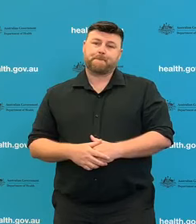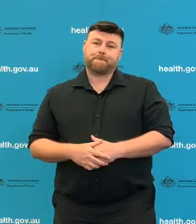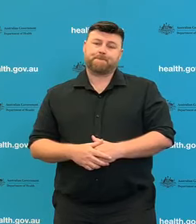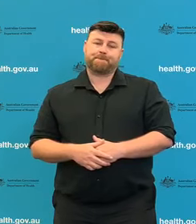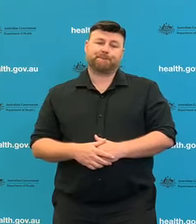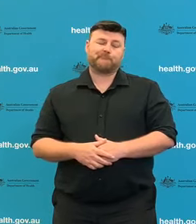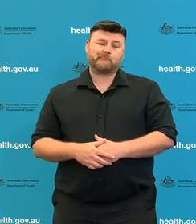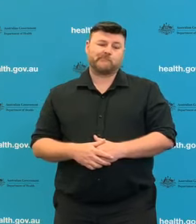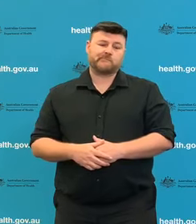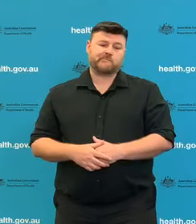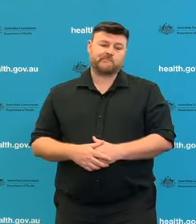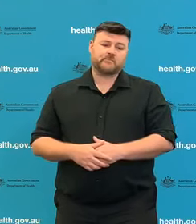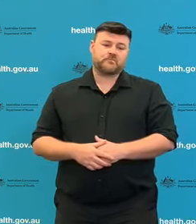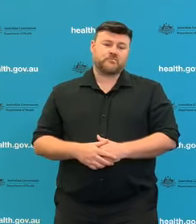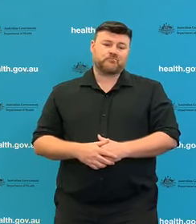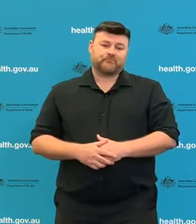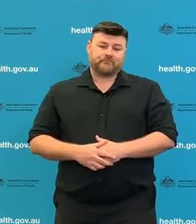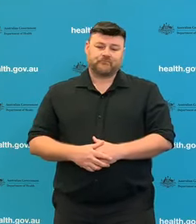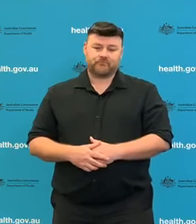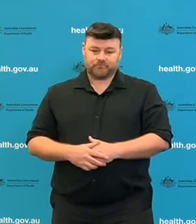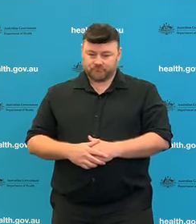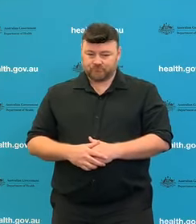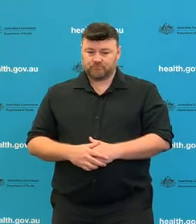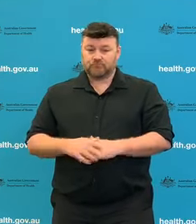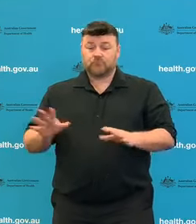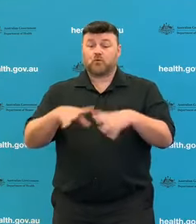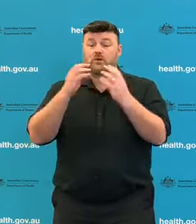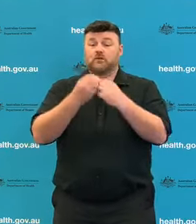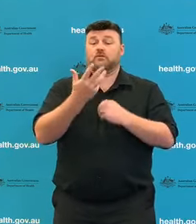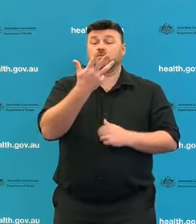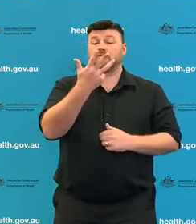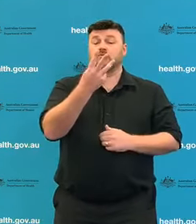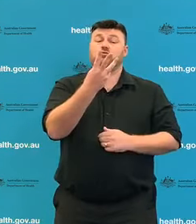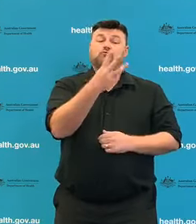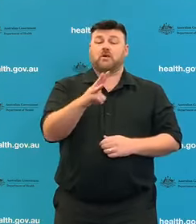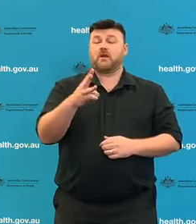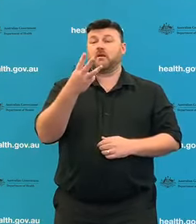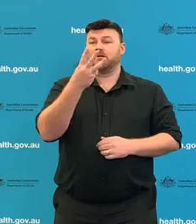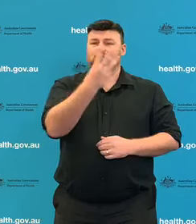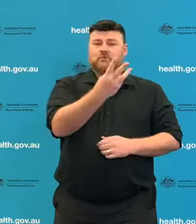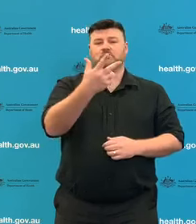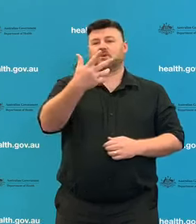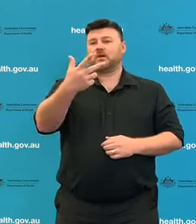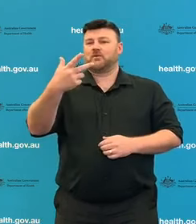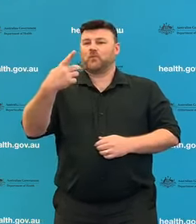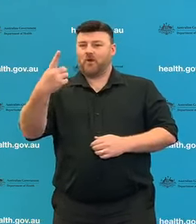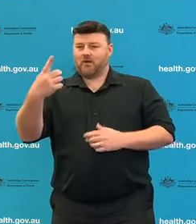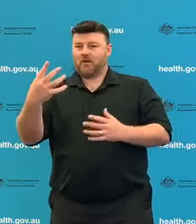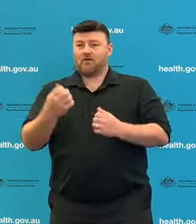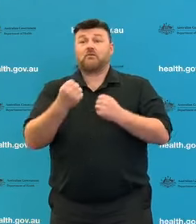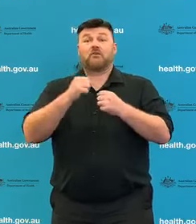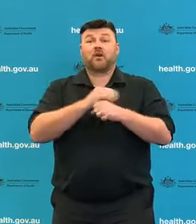We have 391 people in hospital currently diagnosed with COVID-19 and 26 of those